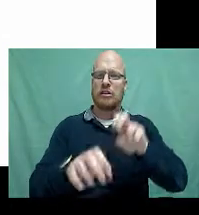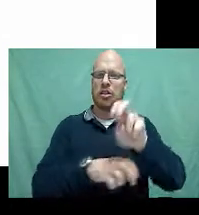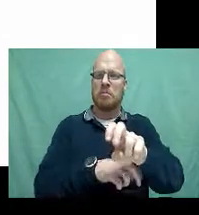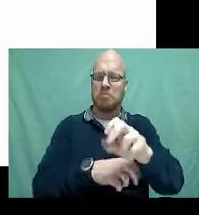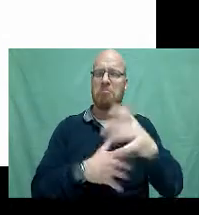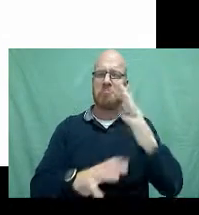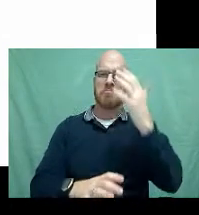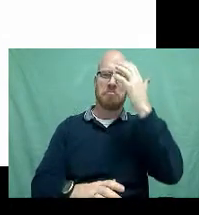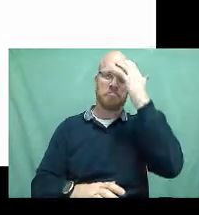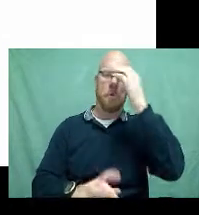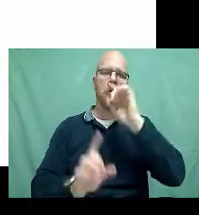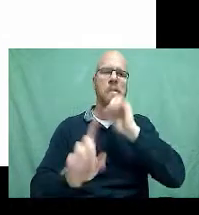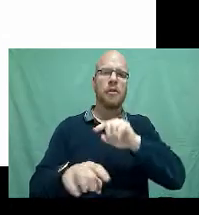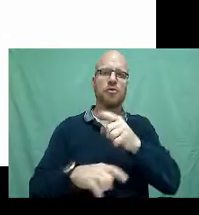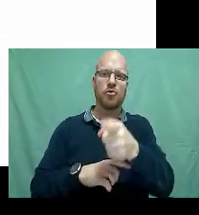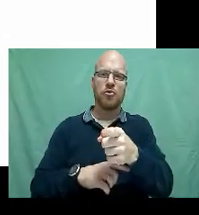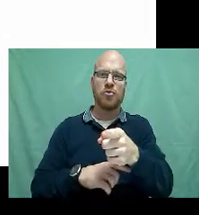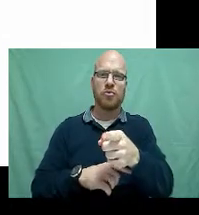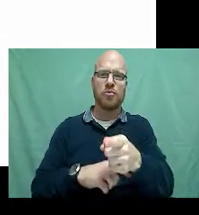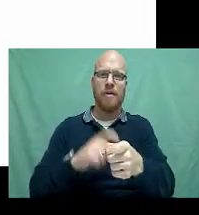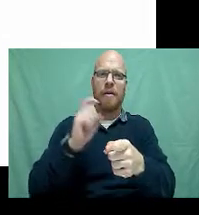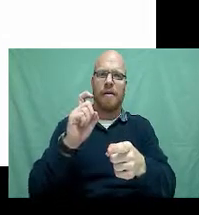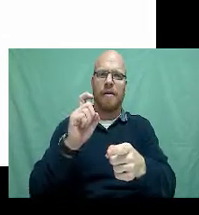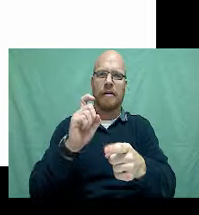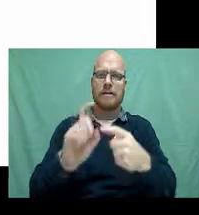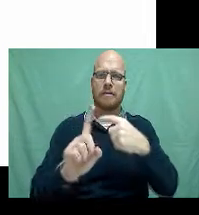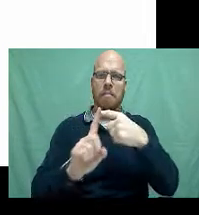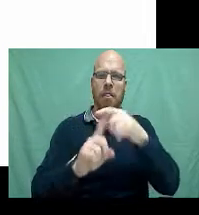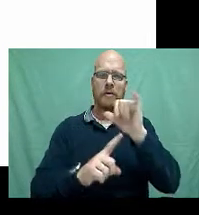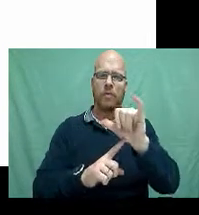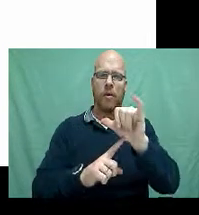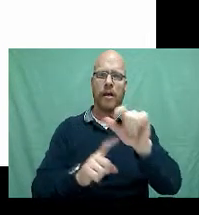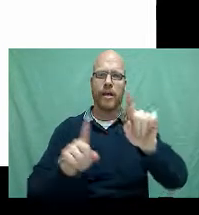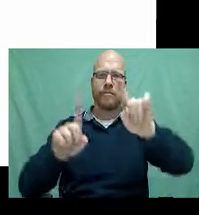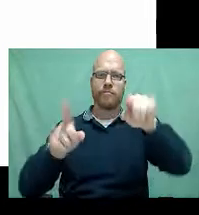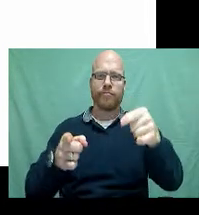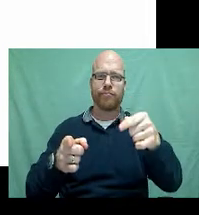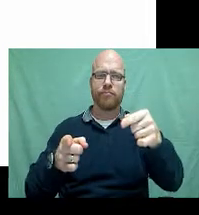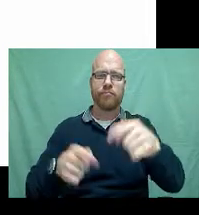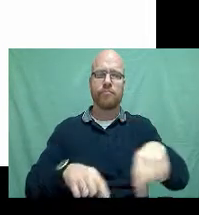Now, I mean, if I know, if I see this and recognize it, I can just and say I know,